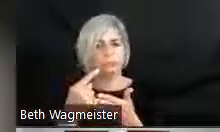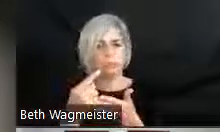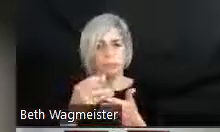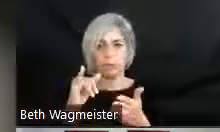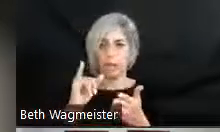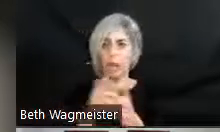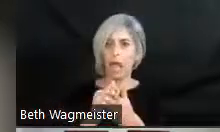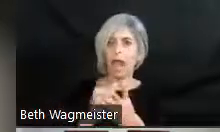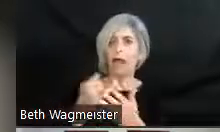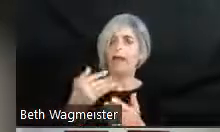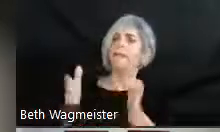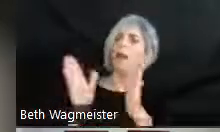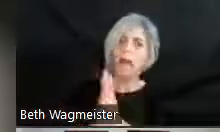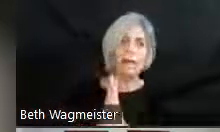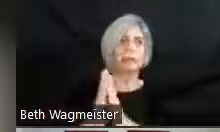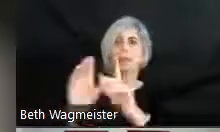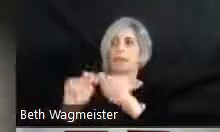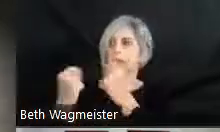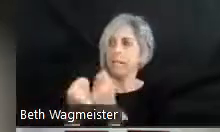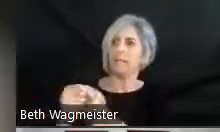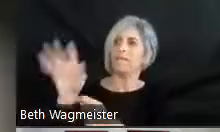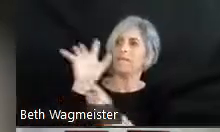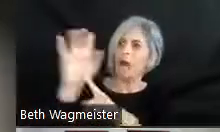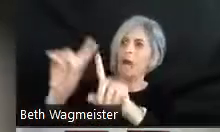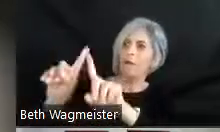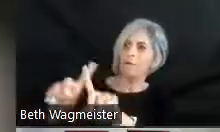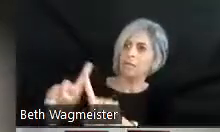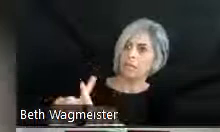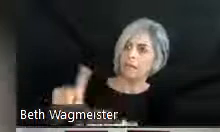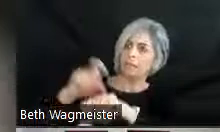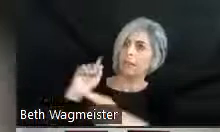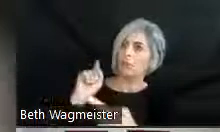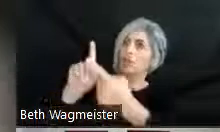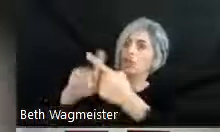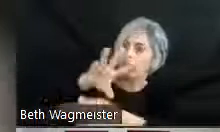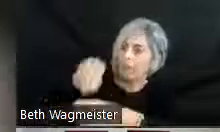Cassie and the team about five teams before getting involved in their team around accessibility.